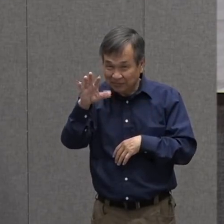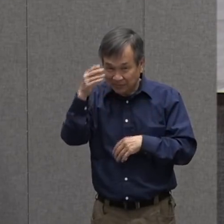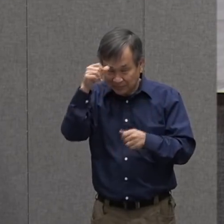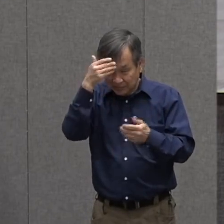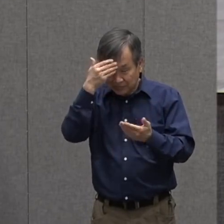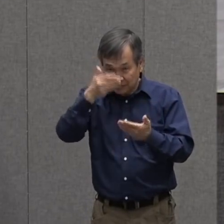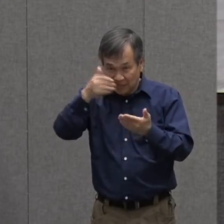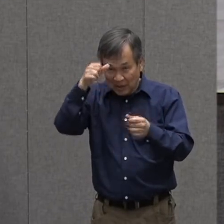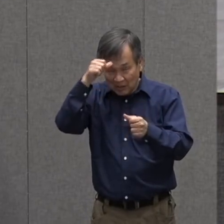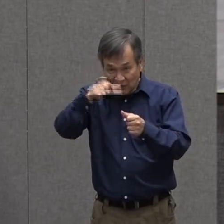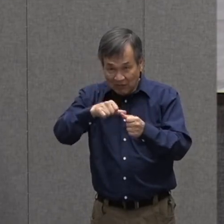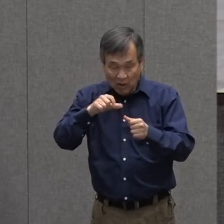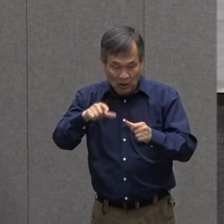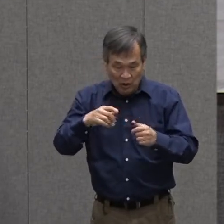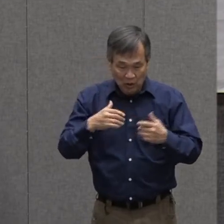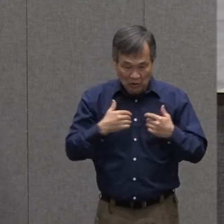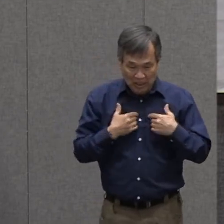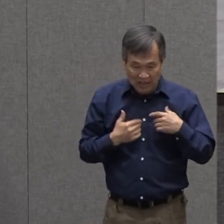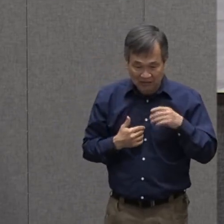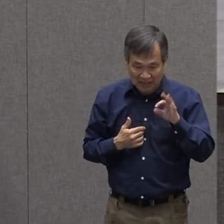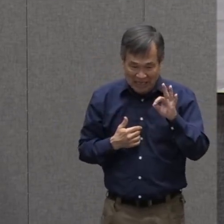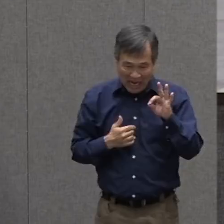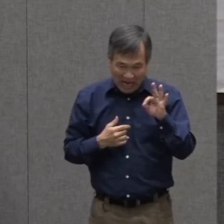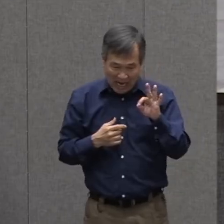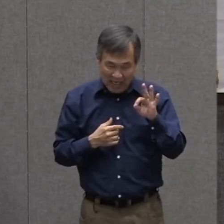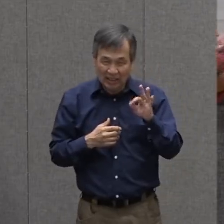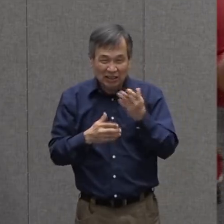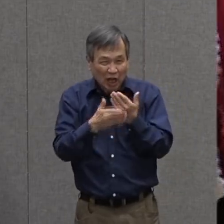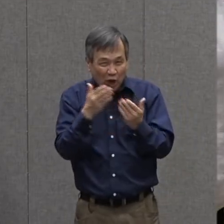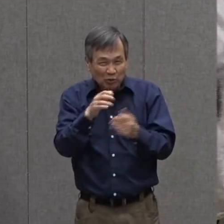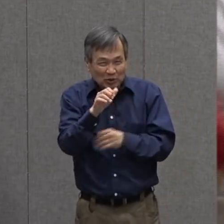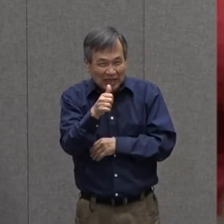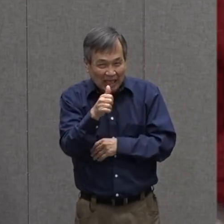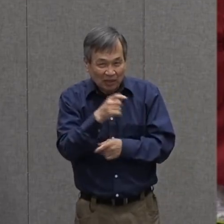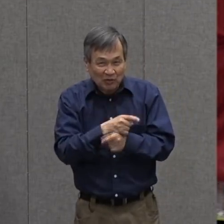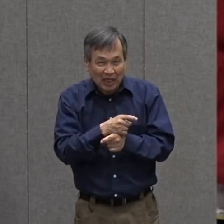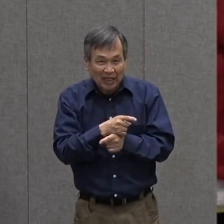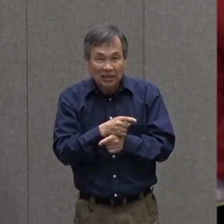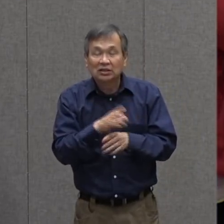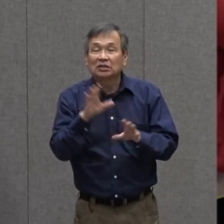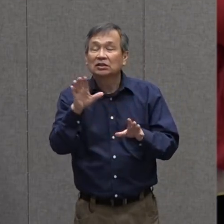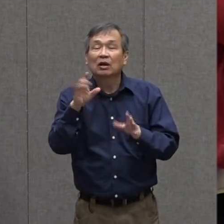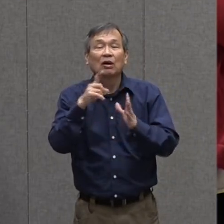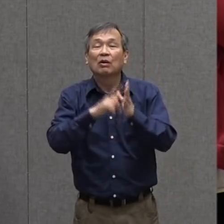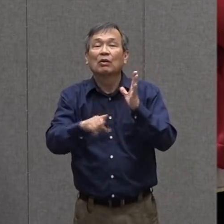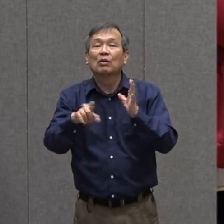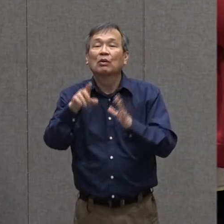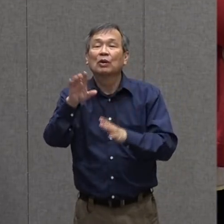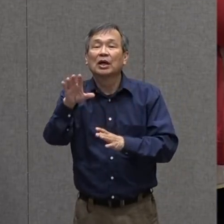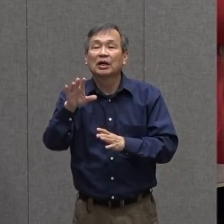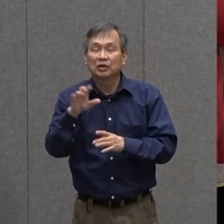When we have a nine, we're really close to a 10, right? So what's the next multiple of 10